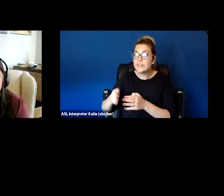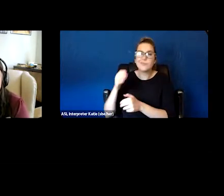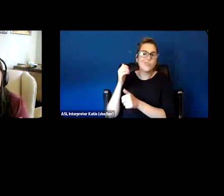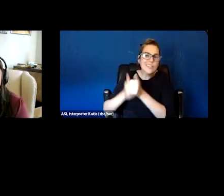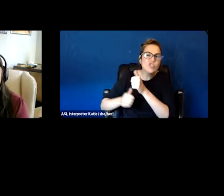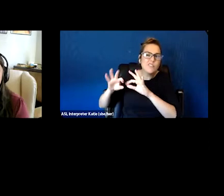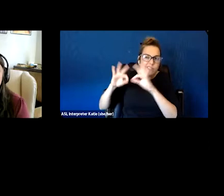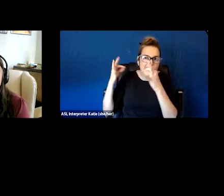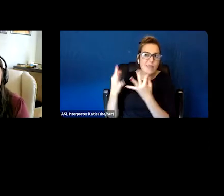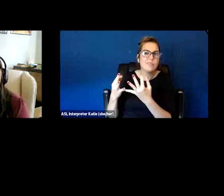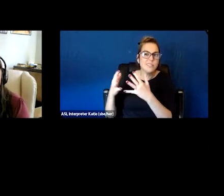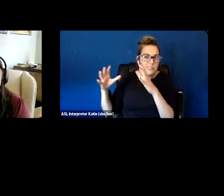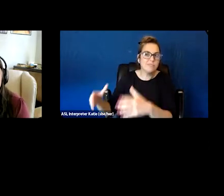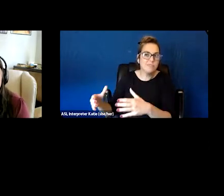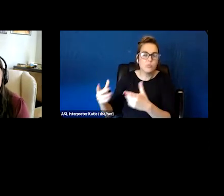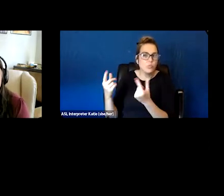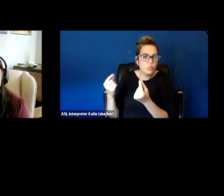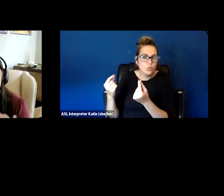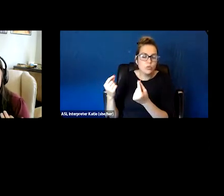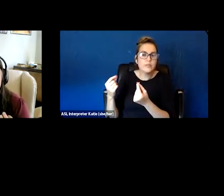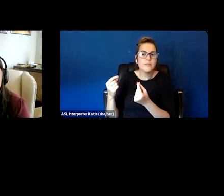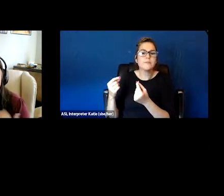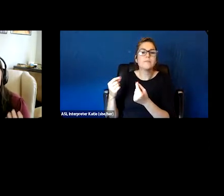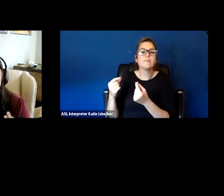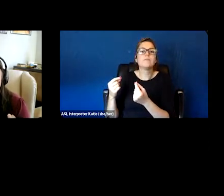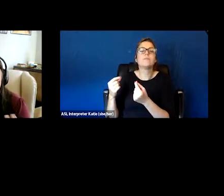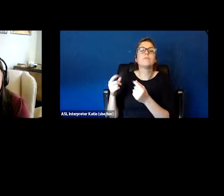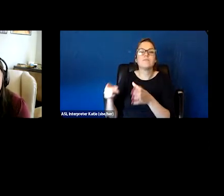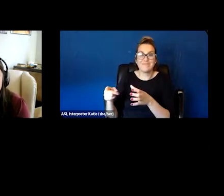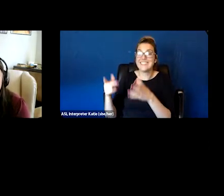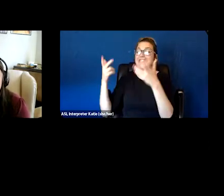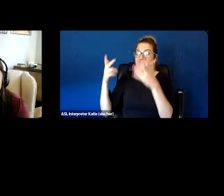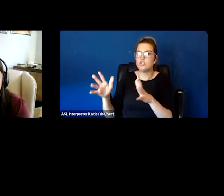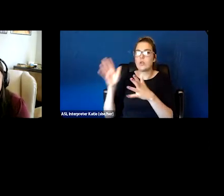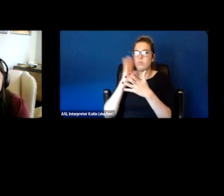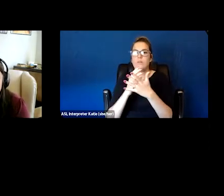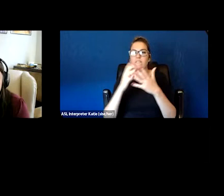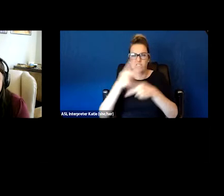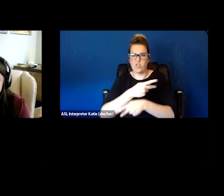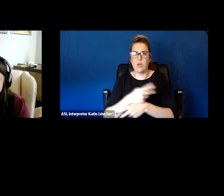is then prioritized according to the severity of their needs.